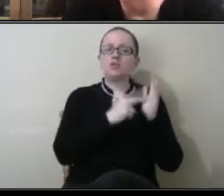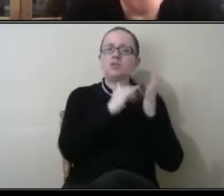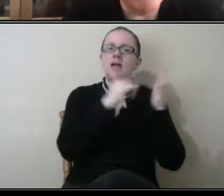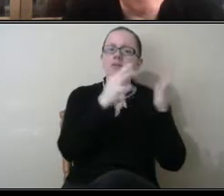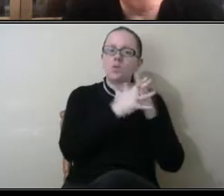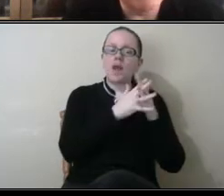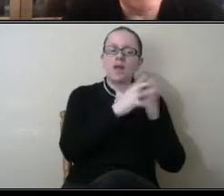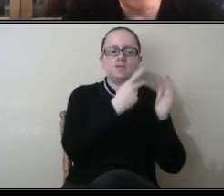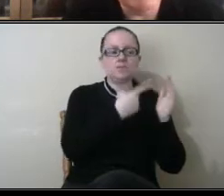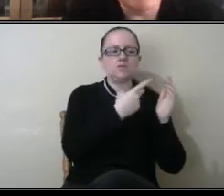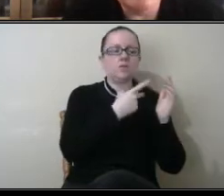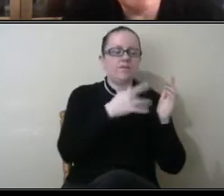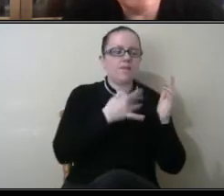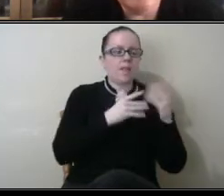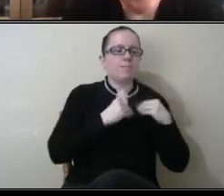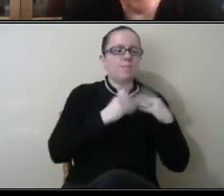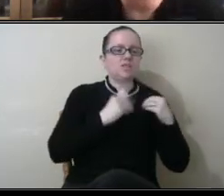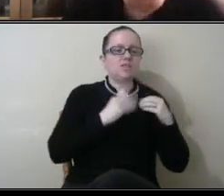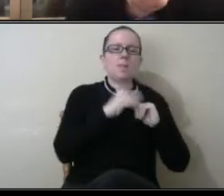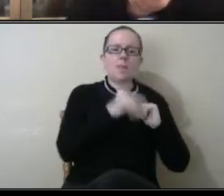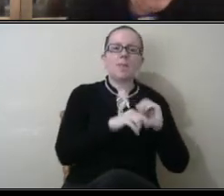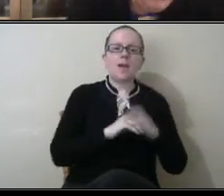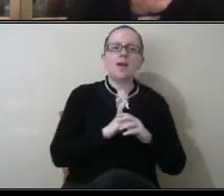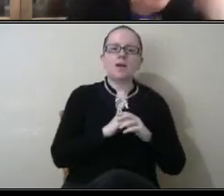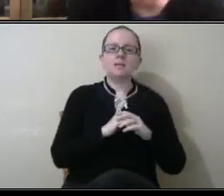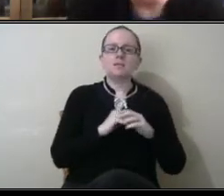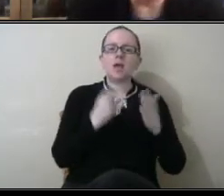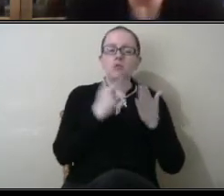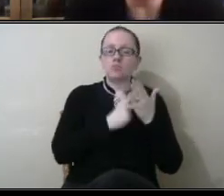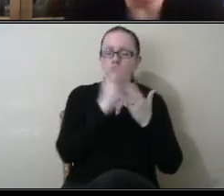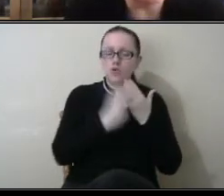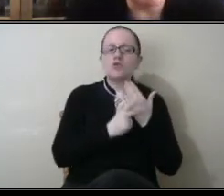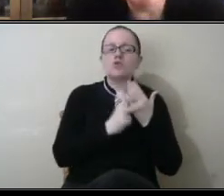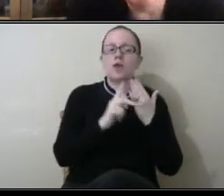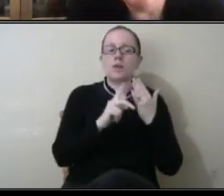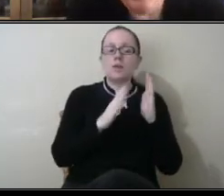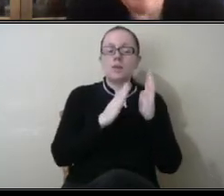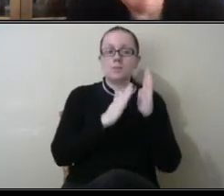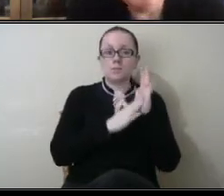it's um you know it's it's certainly a program that um minister arts minister don harwin is